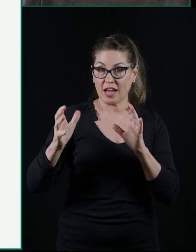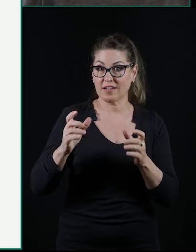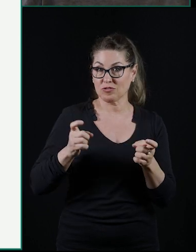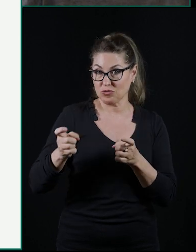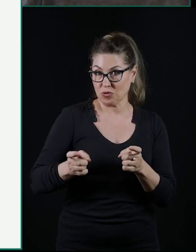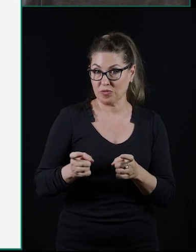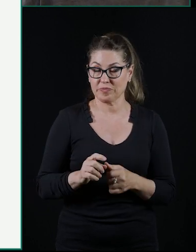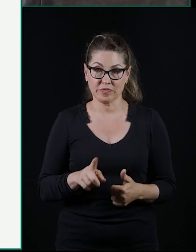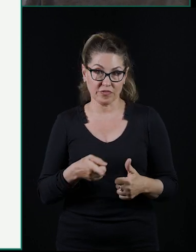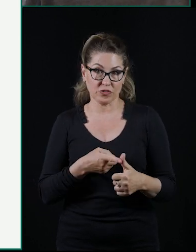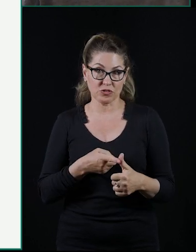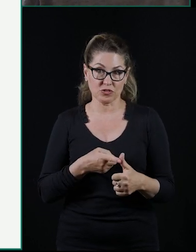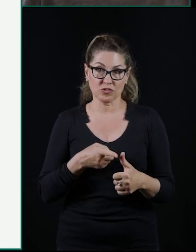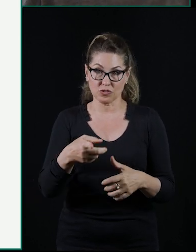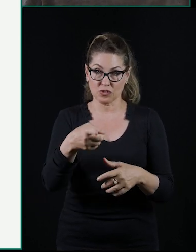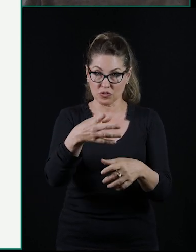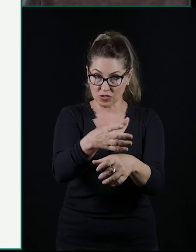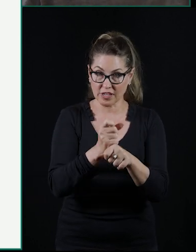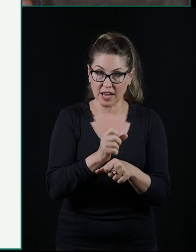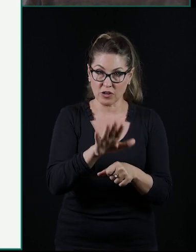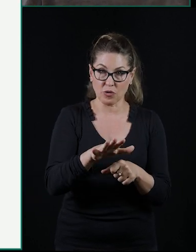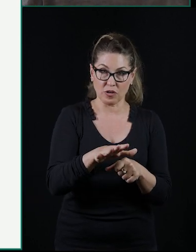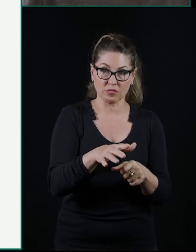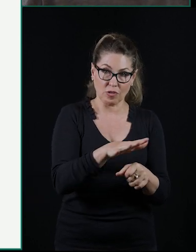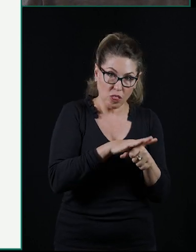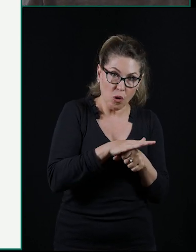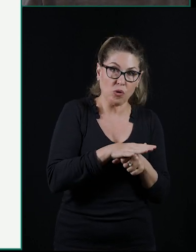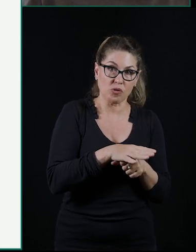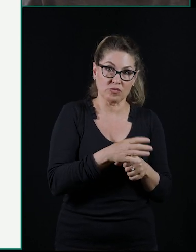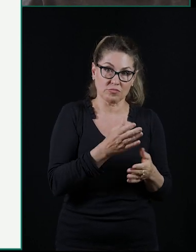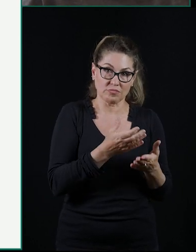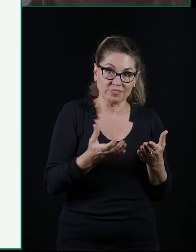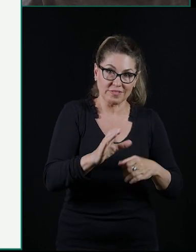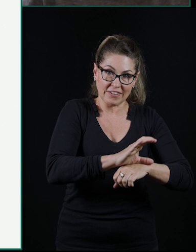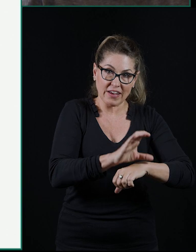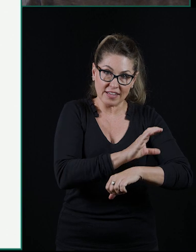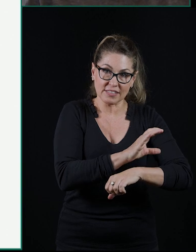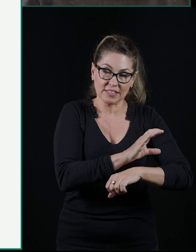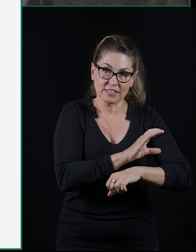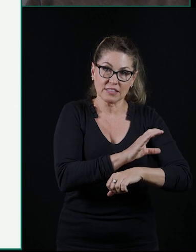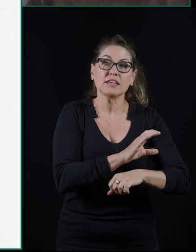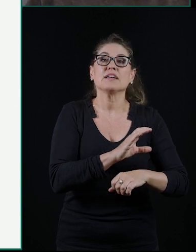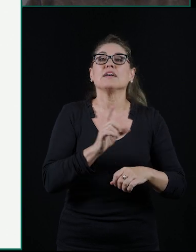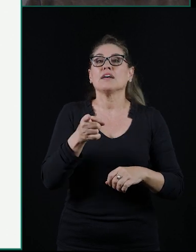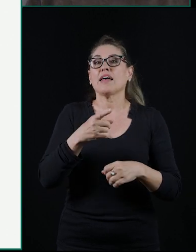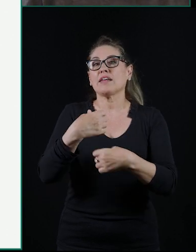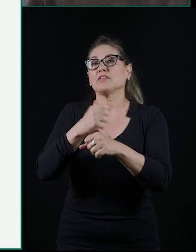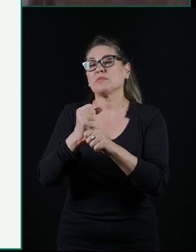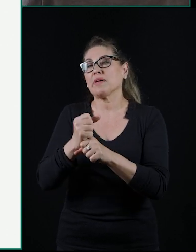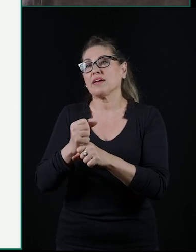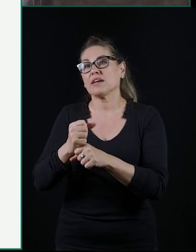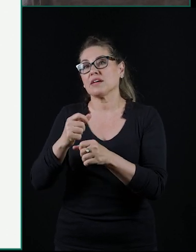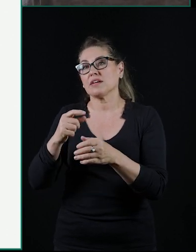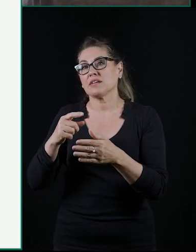So first, you would retrieve your local device and then you'll create a chat control for the local user